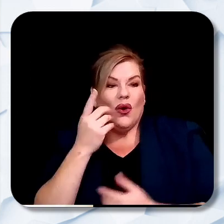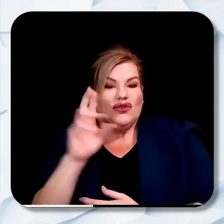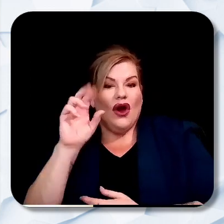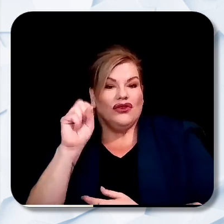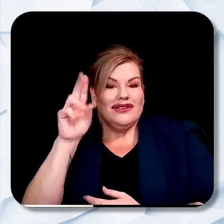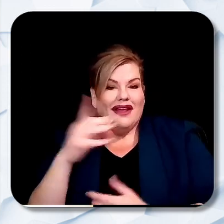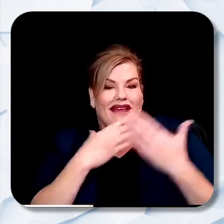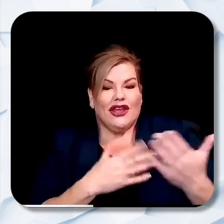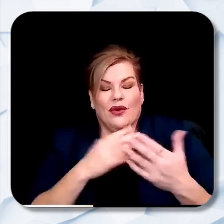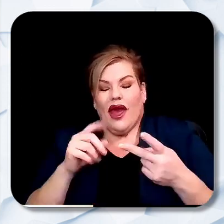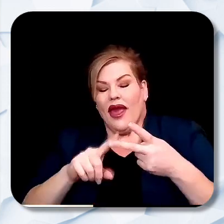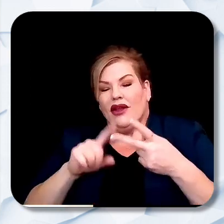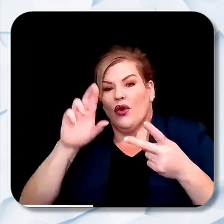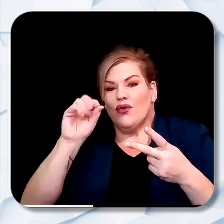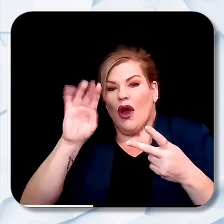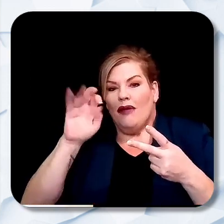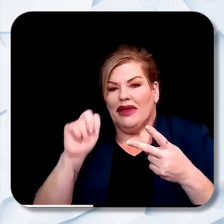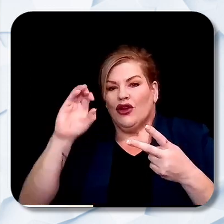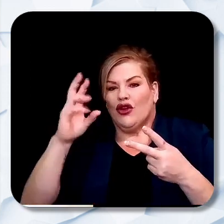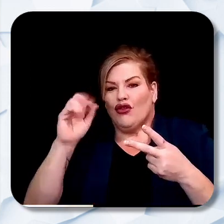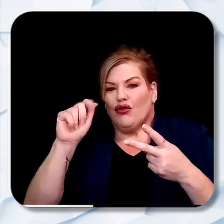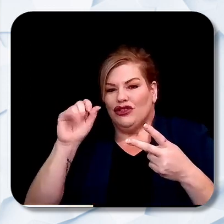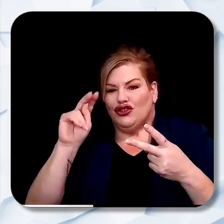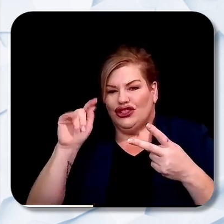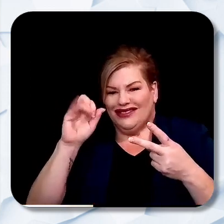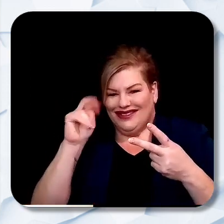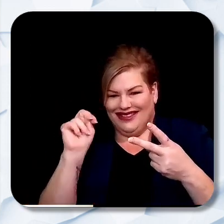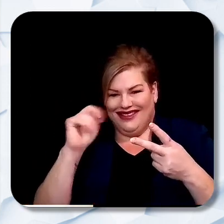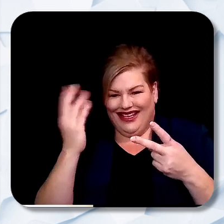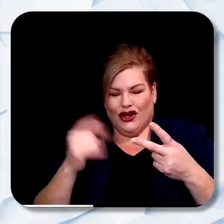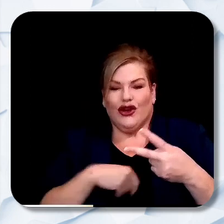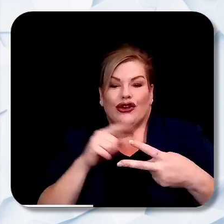Robin Christiansen. So, thank you for being here. Dr. Sohil Sud-CDPH: Thank you. Um. On behalf of